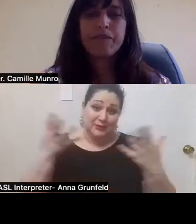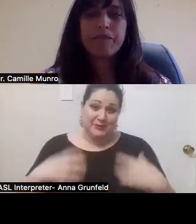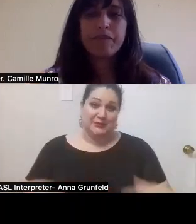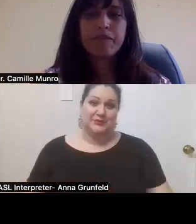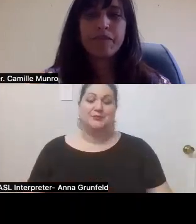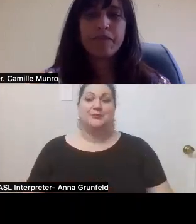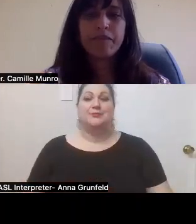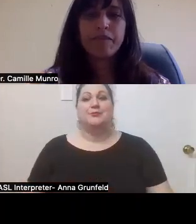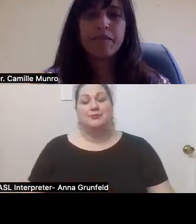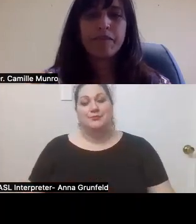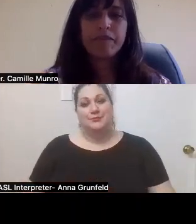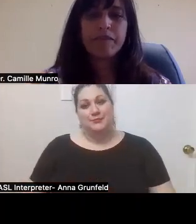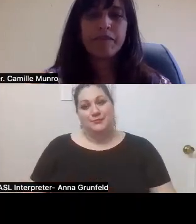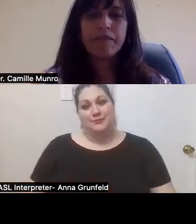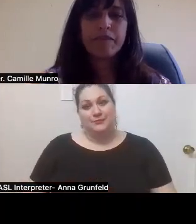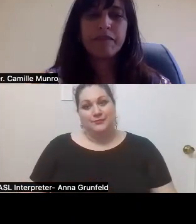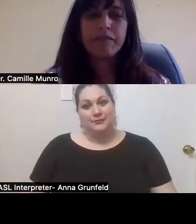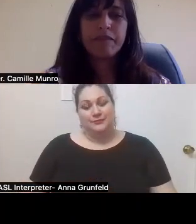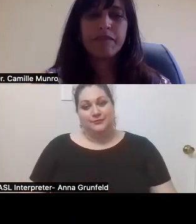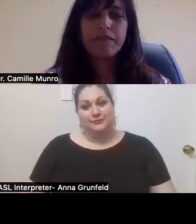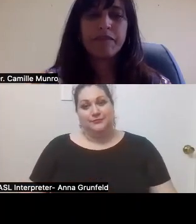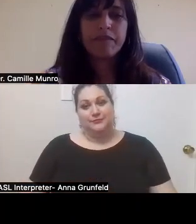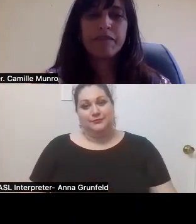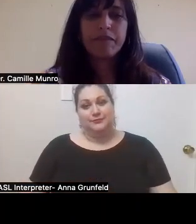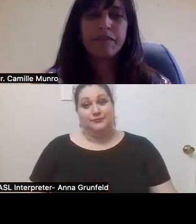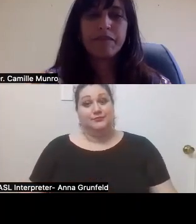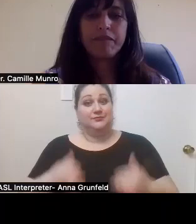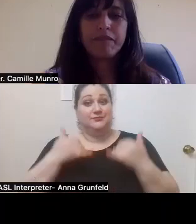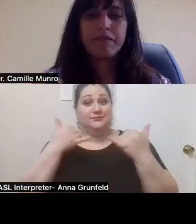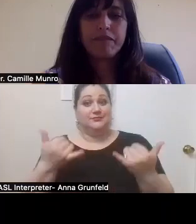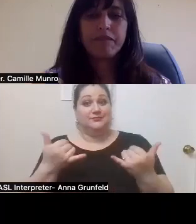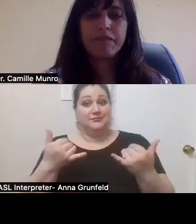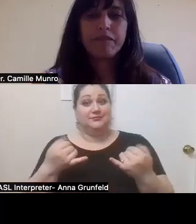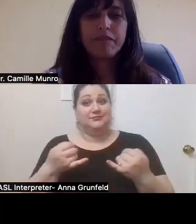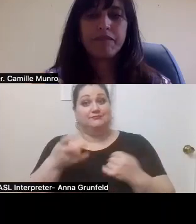We are going to move into our next portion here,